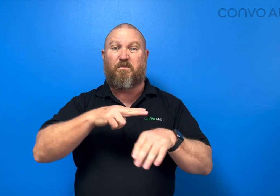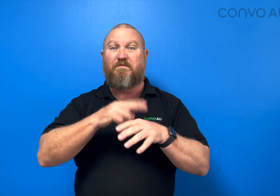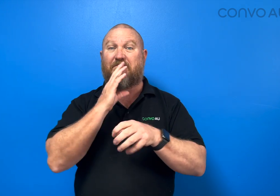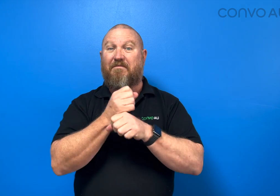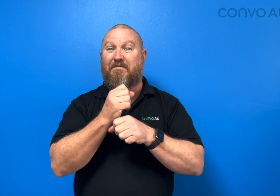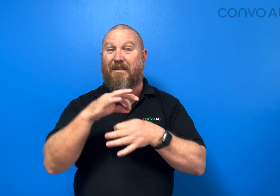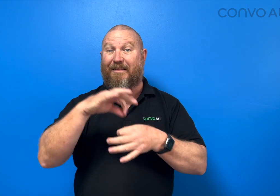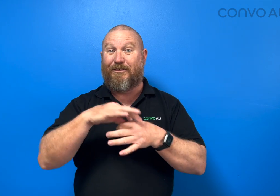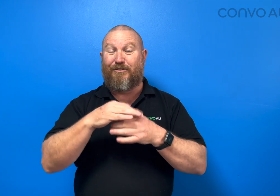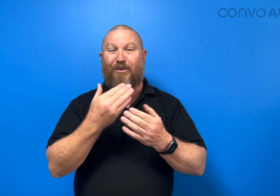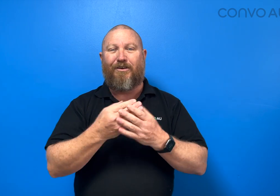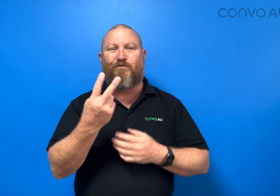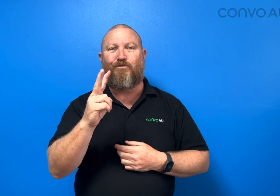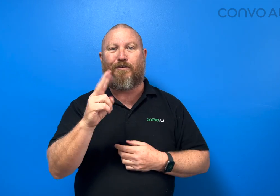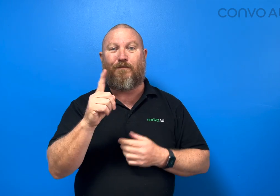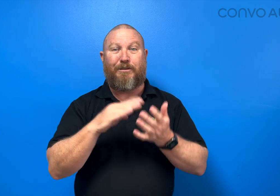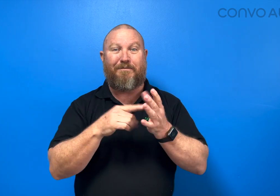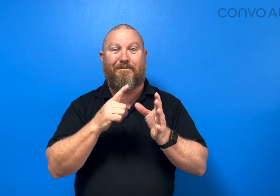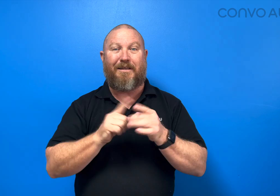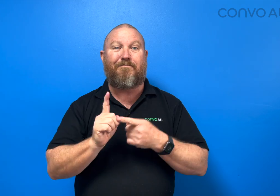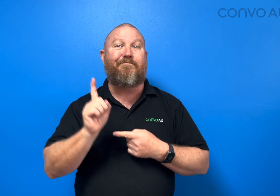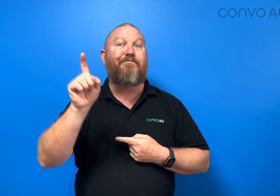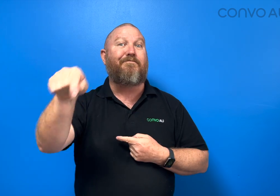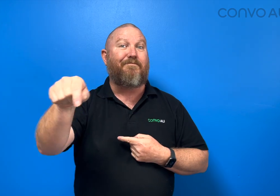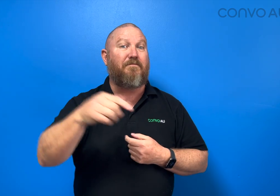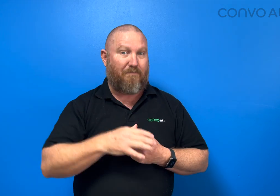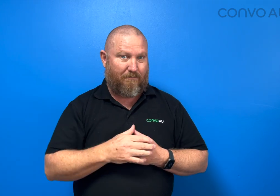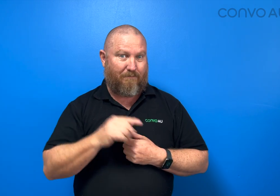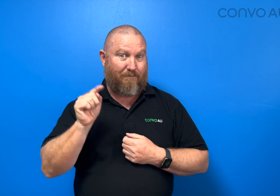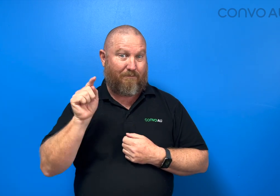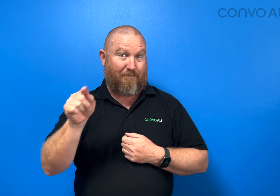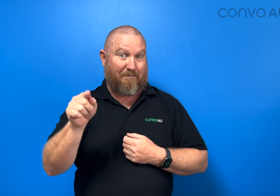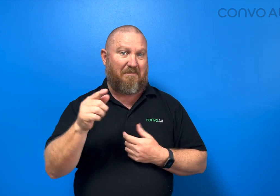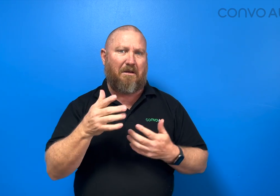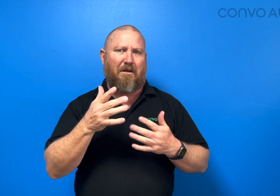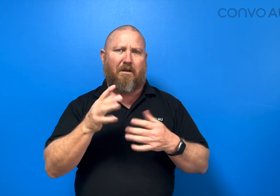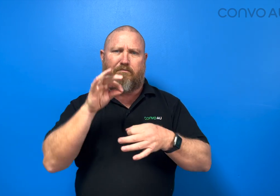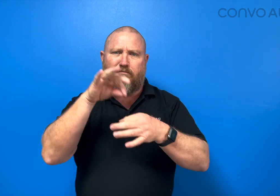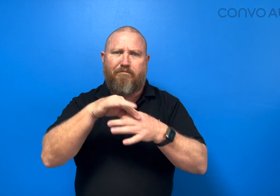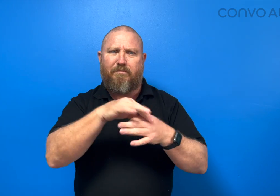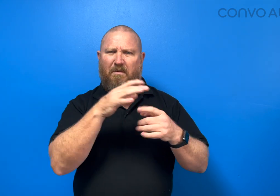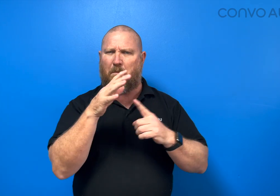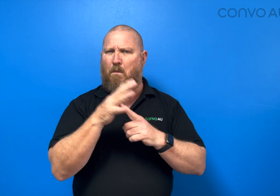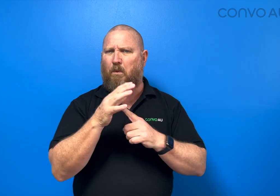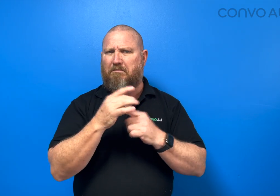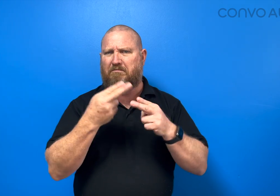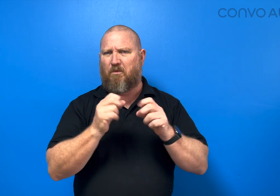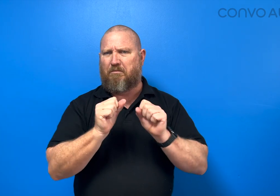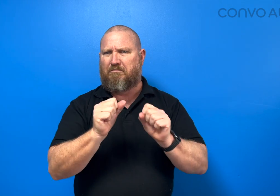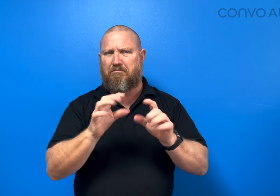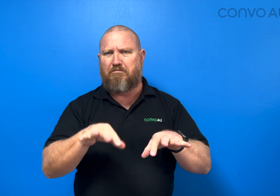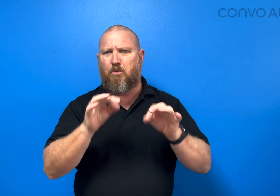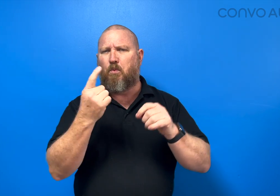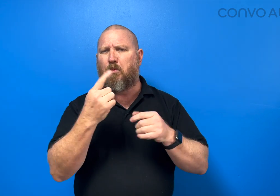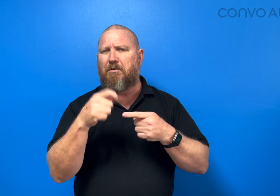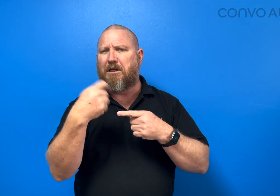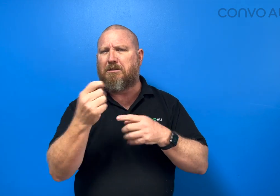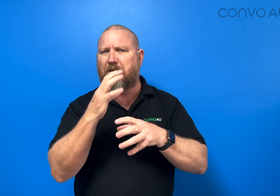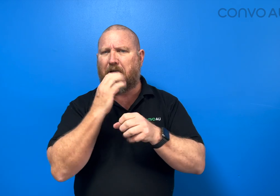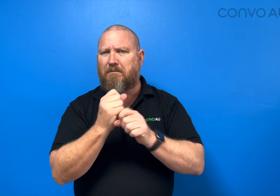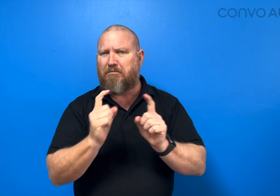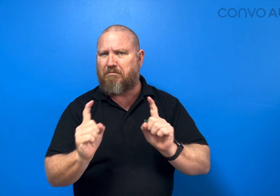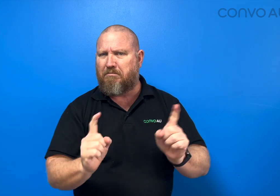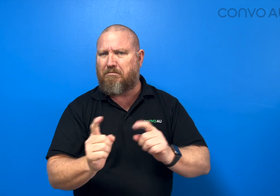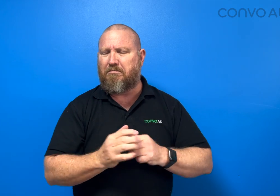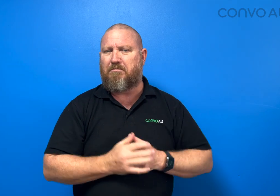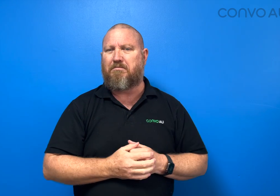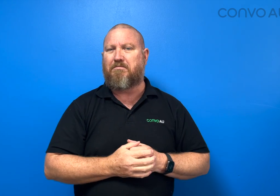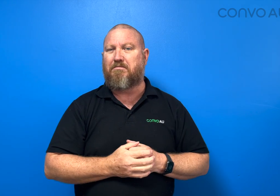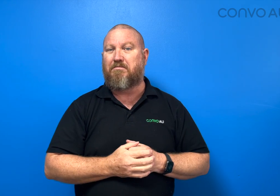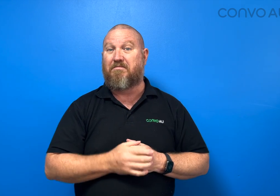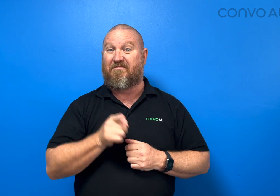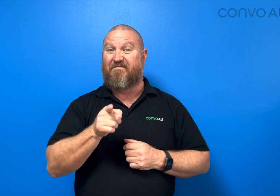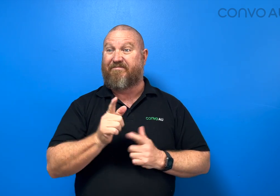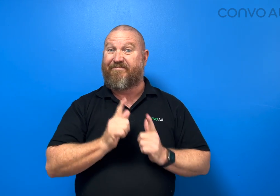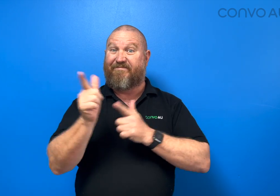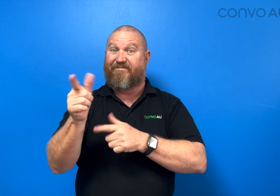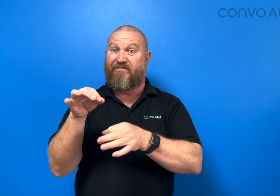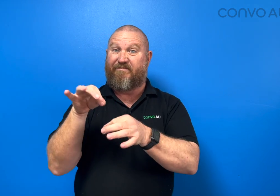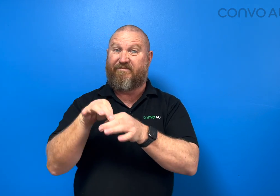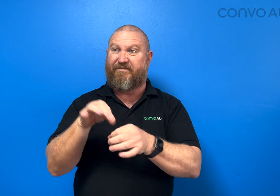1. Australian Federal Election, 21 May 2022 - Convo Australia will be providing all interpreting needs for the upcoming federal